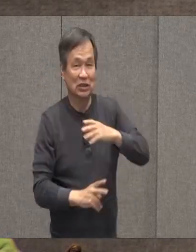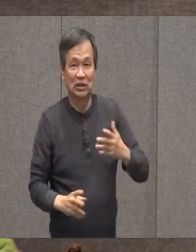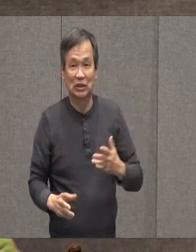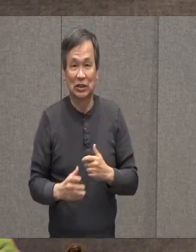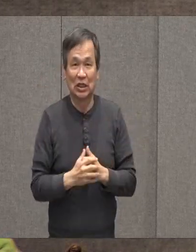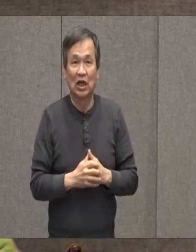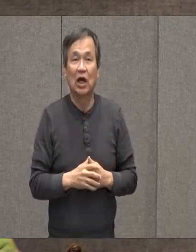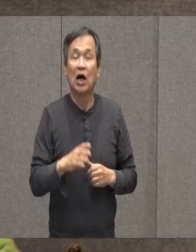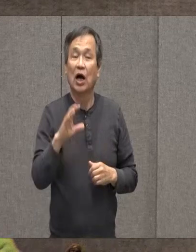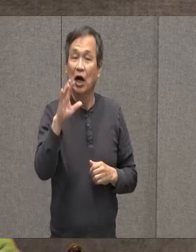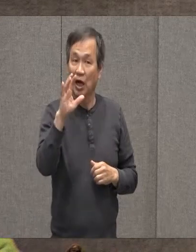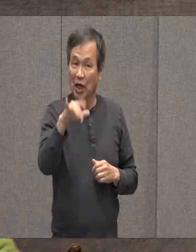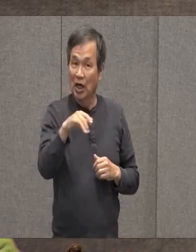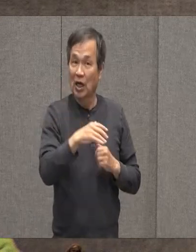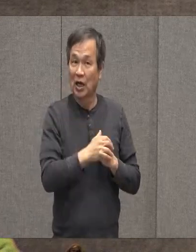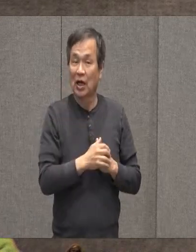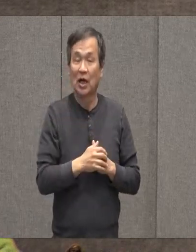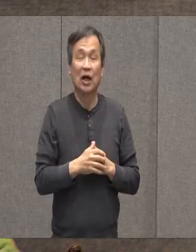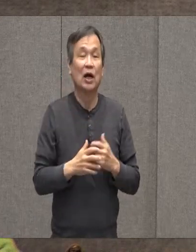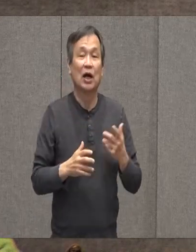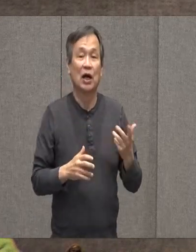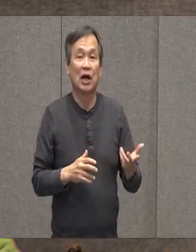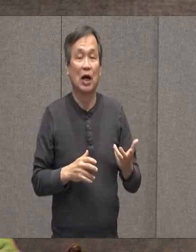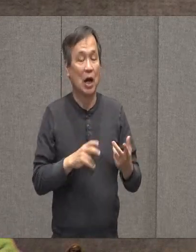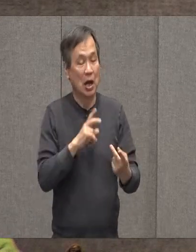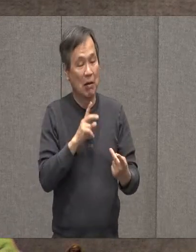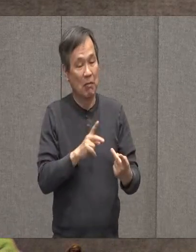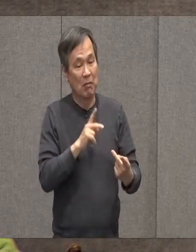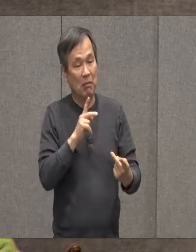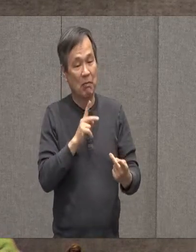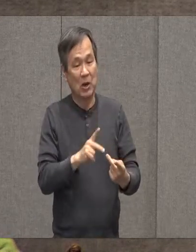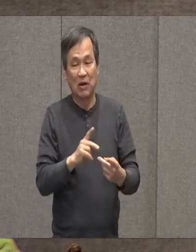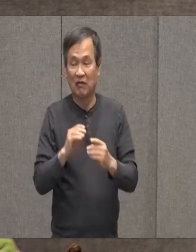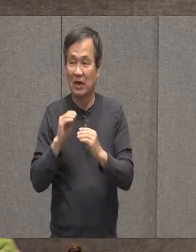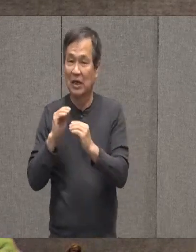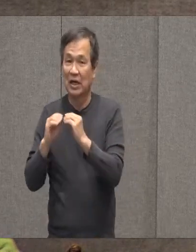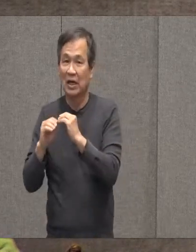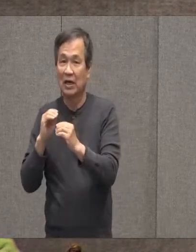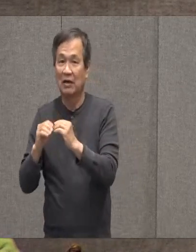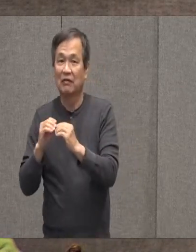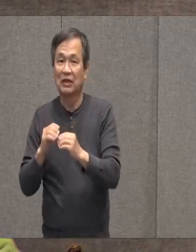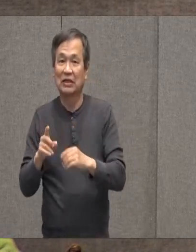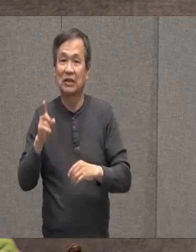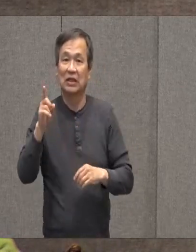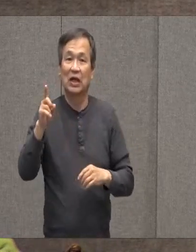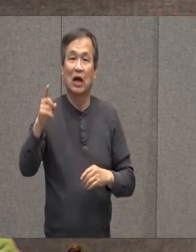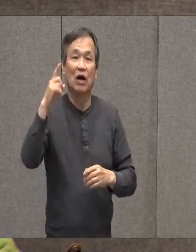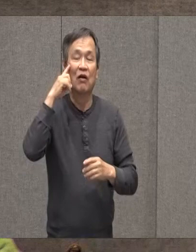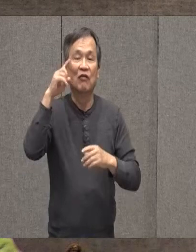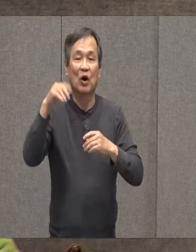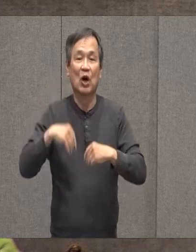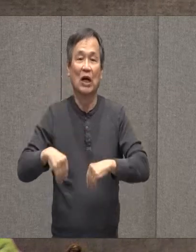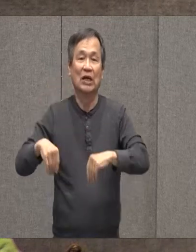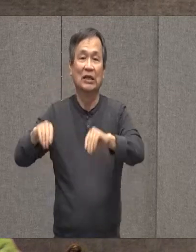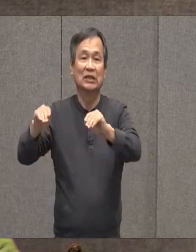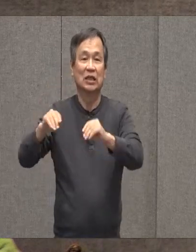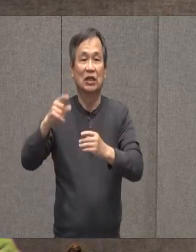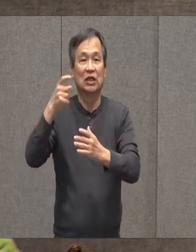a well-worn unloved but perfectly fixable castle for sale. And it costs $100,000.